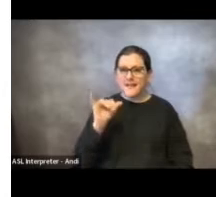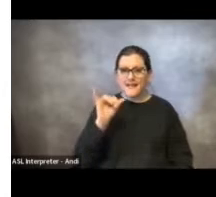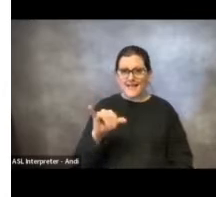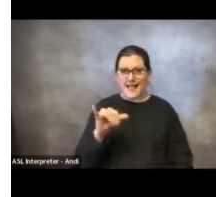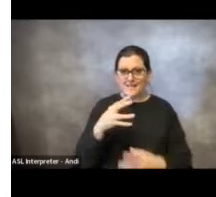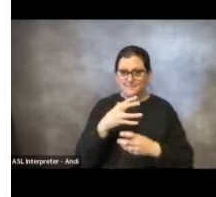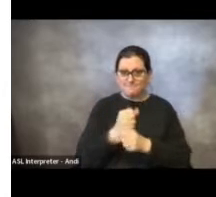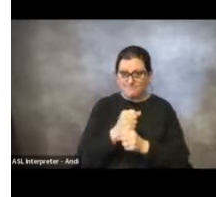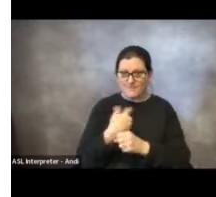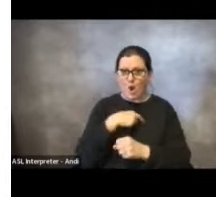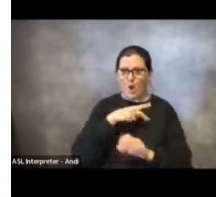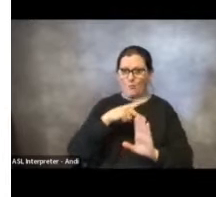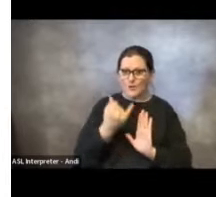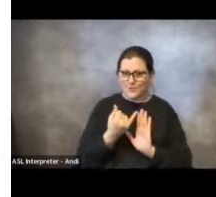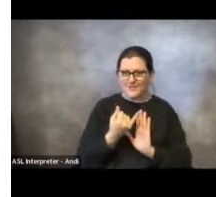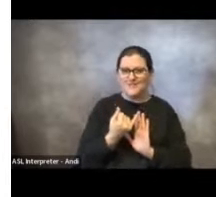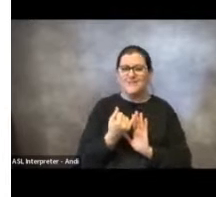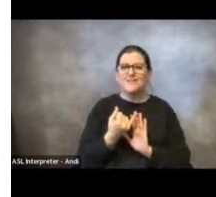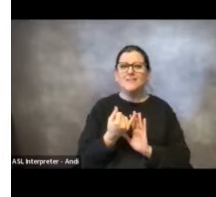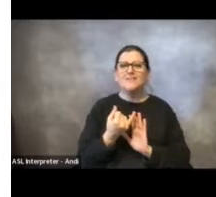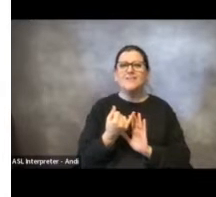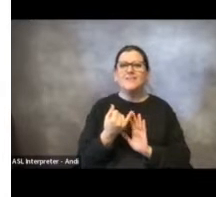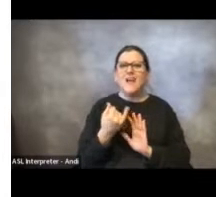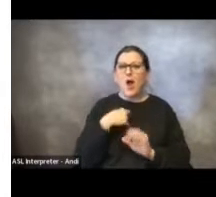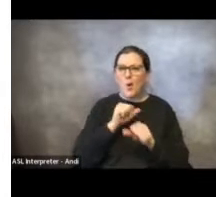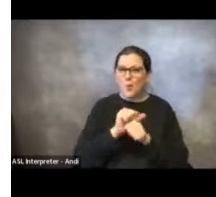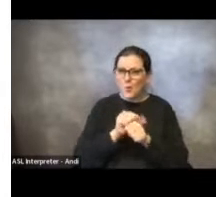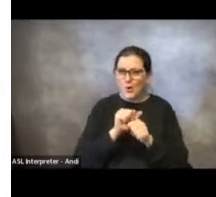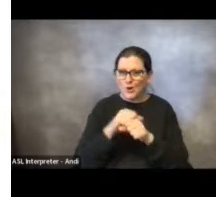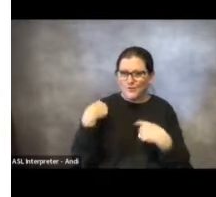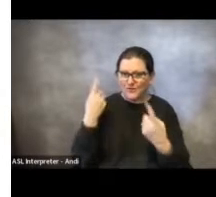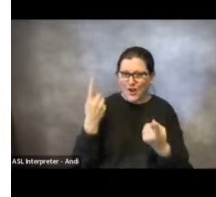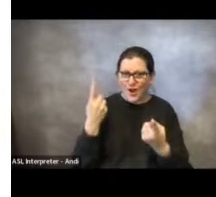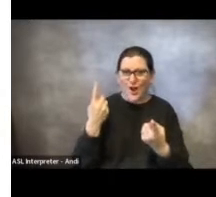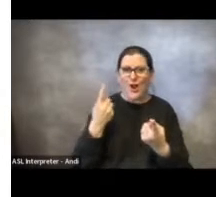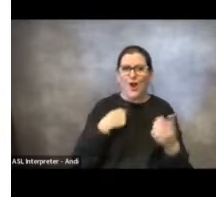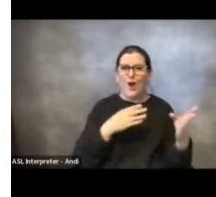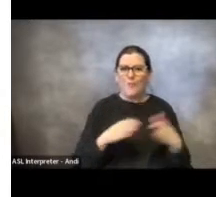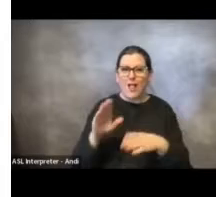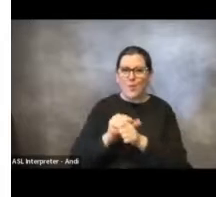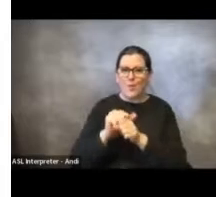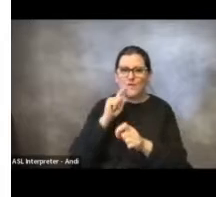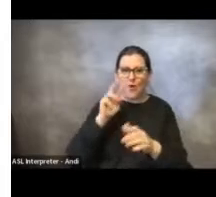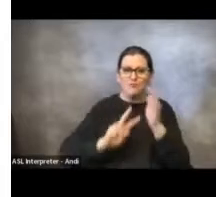our project, and the work that we've done to date, our planned work for the future. And I'll